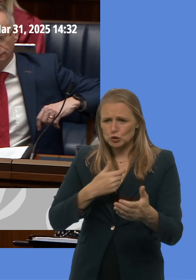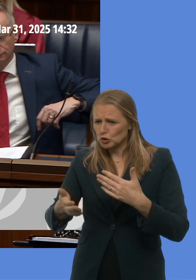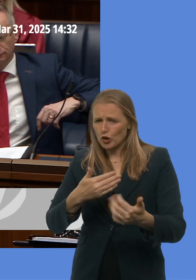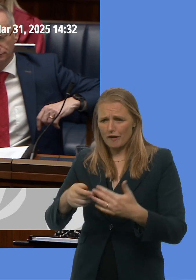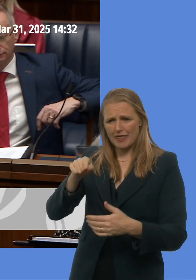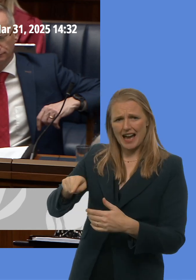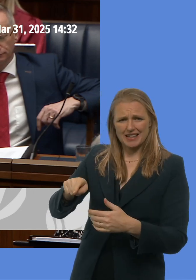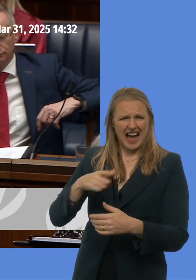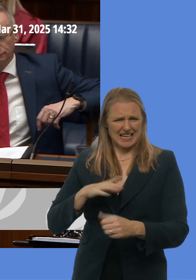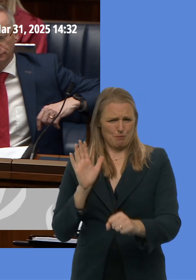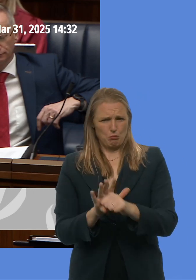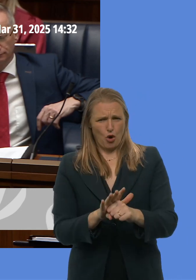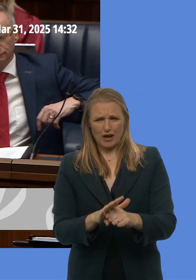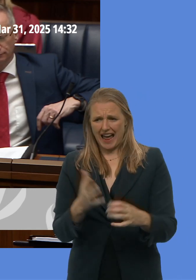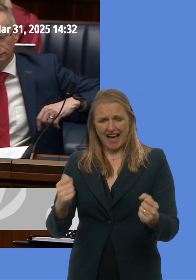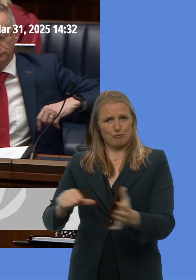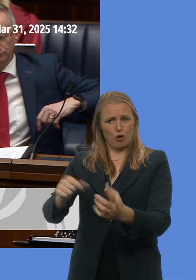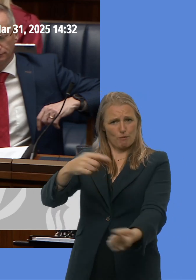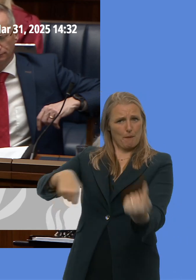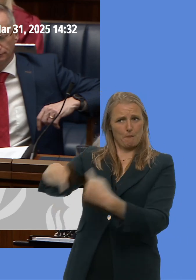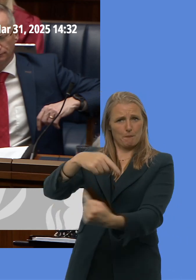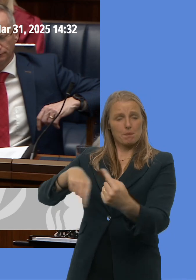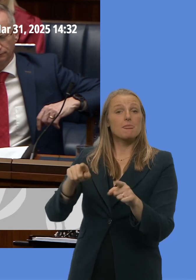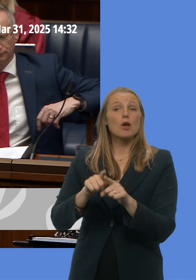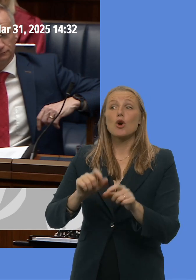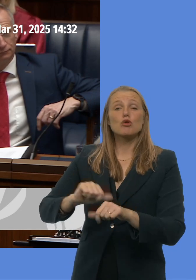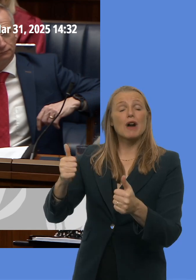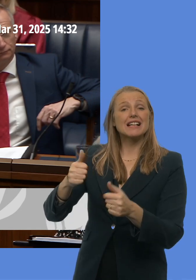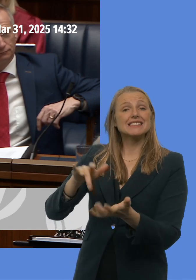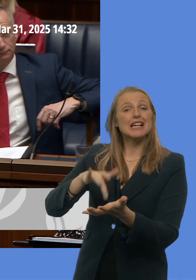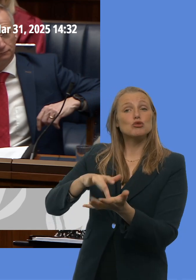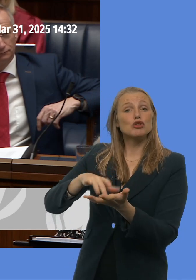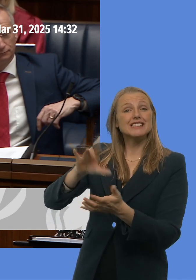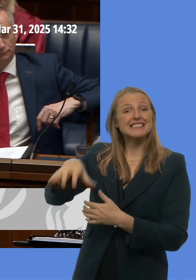The concerns that have been raised, for example with Grand Central Station, are incredibly important.